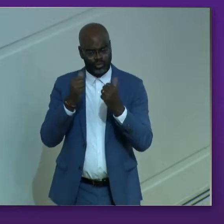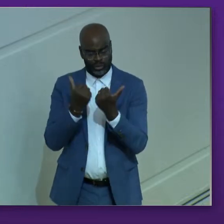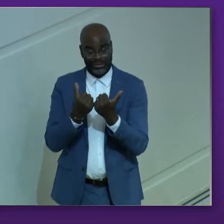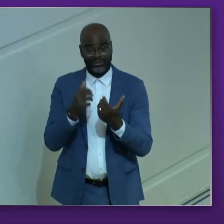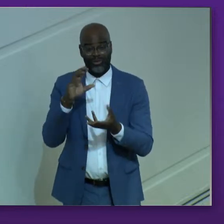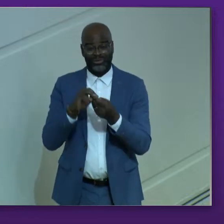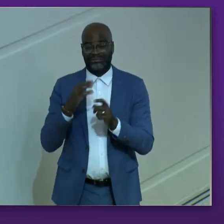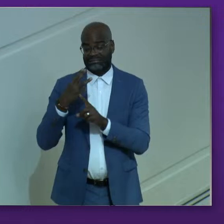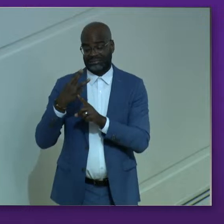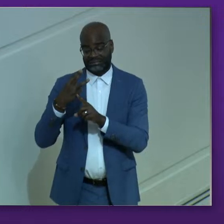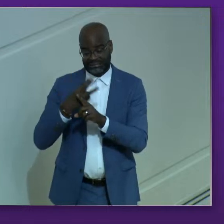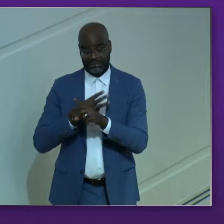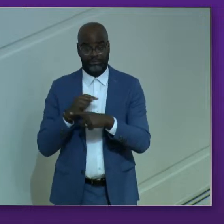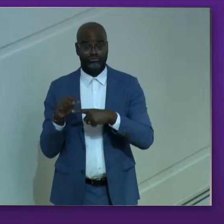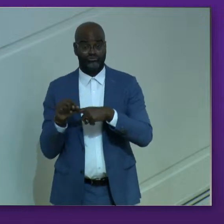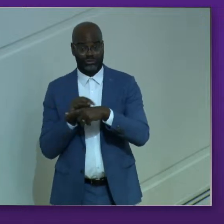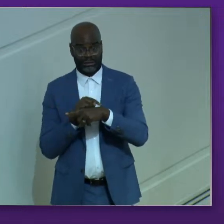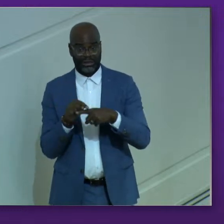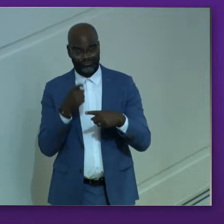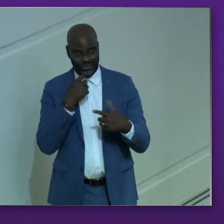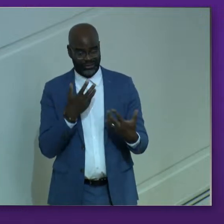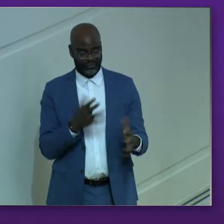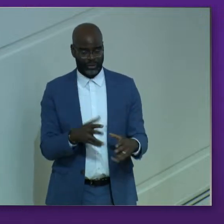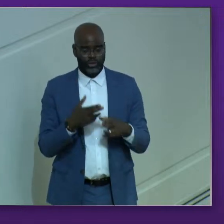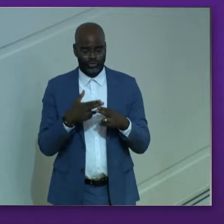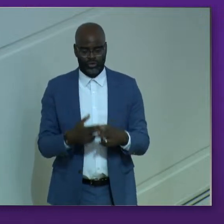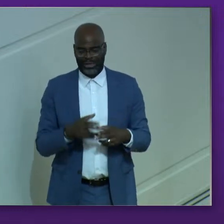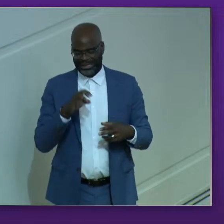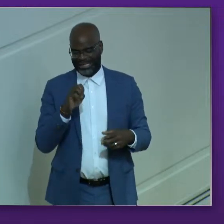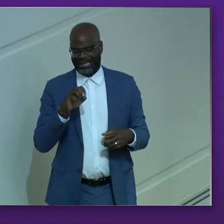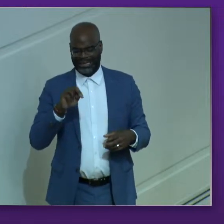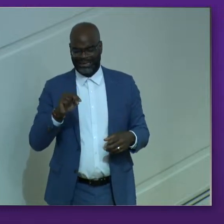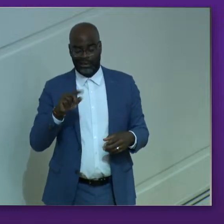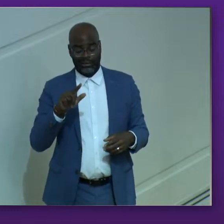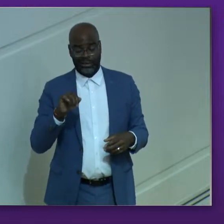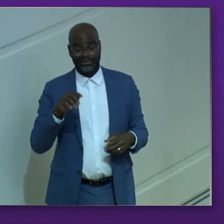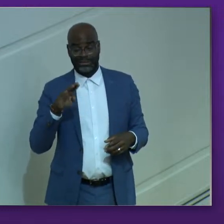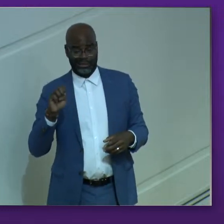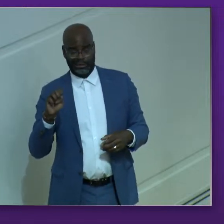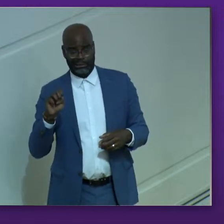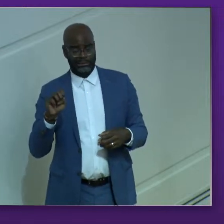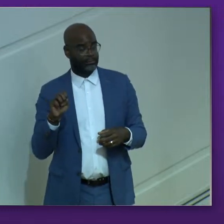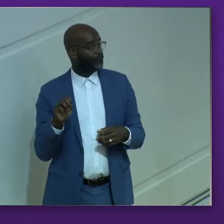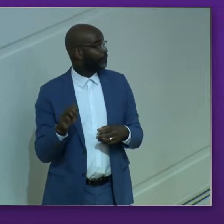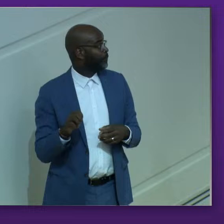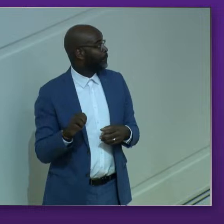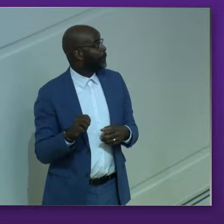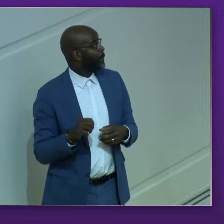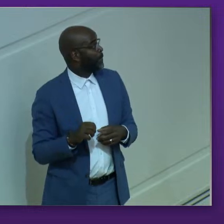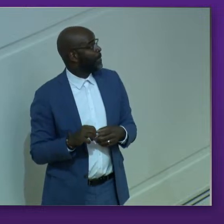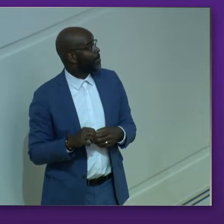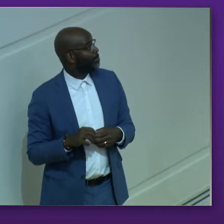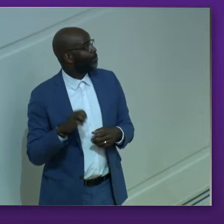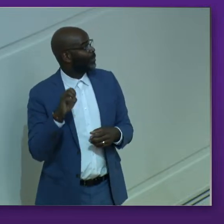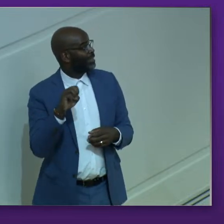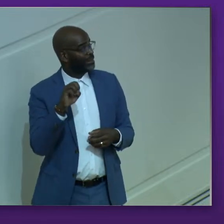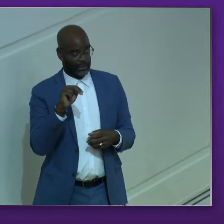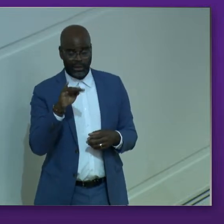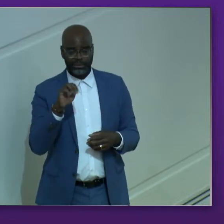FORMS OF TRAINING AND PROFESSIONAL DEVELOPMENT. WHEN I THINK ABOUT THAT THE EXPERIENCE THAT DR. [LISTING